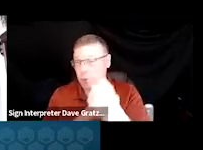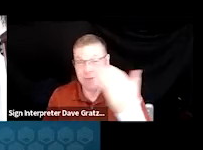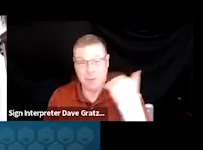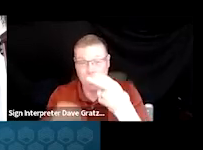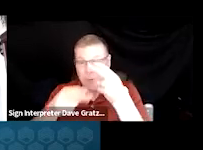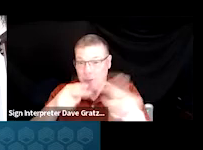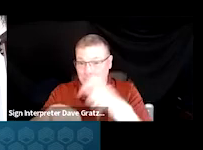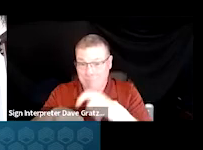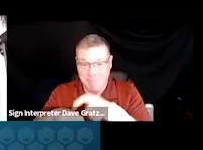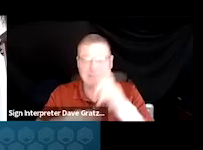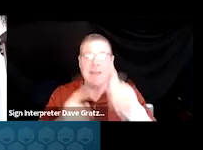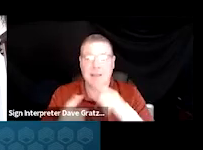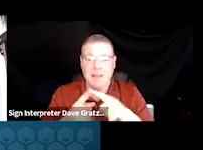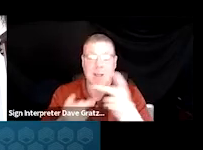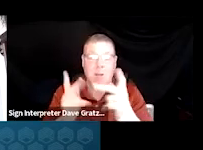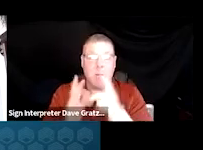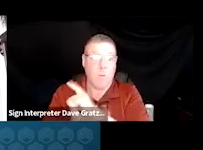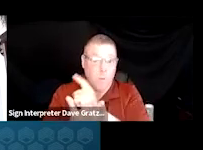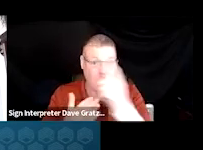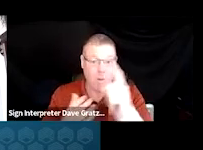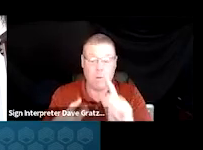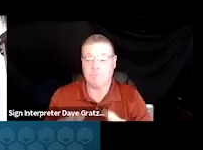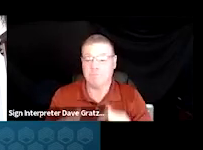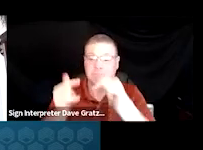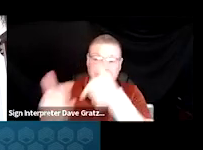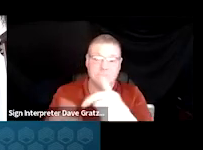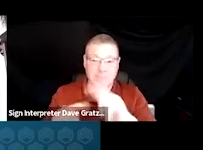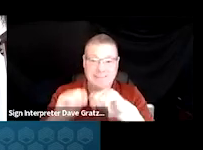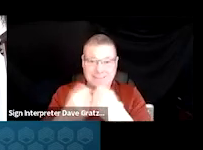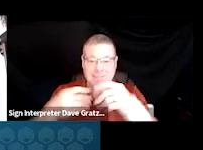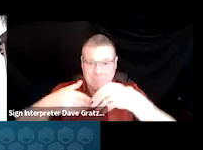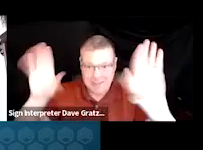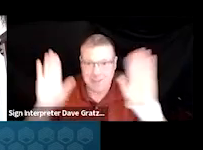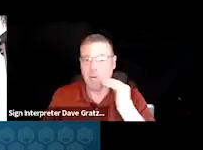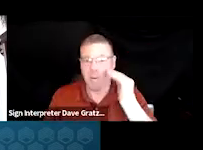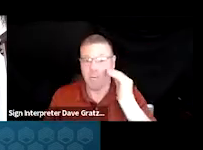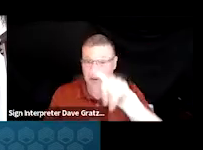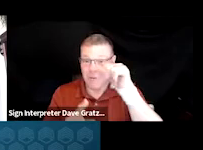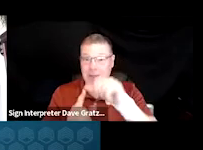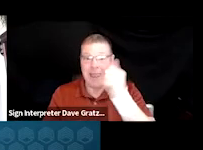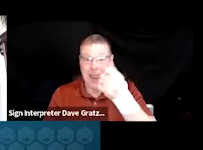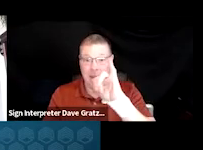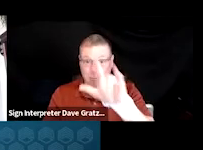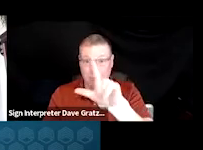When in the space of a week, we basically sent our entire team home. You know, you all remember back to April, 2020,